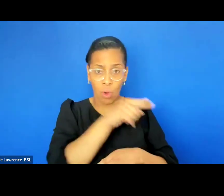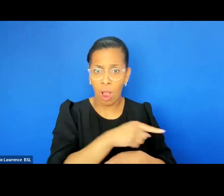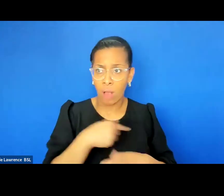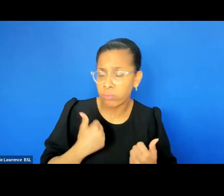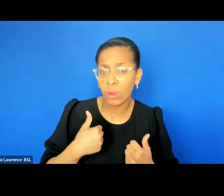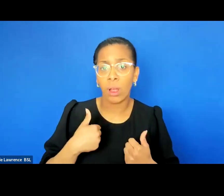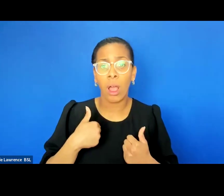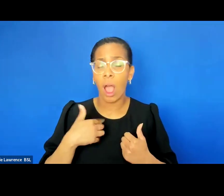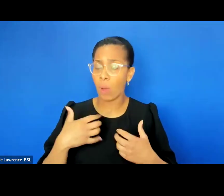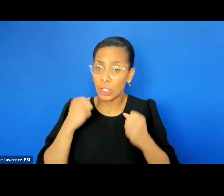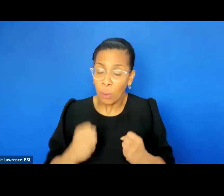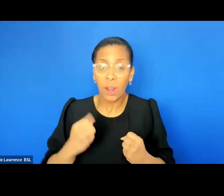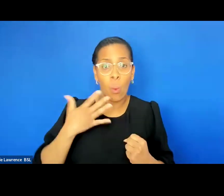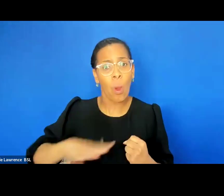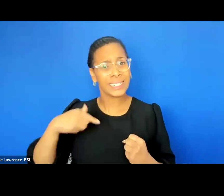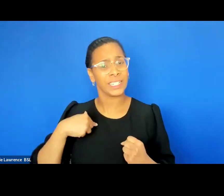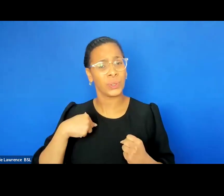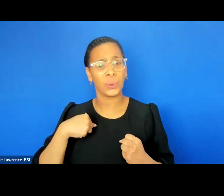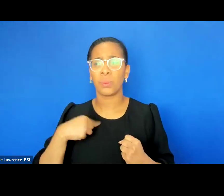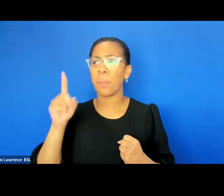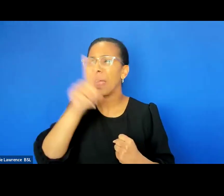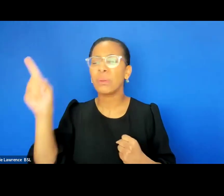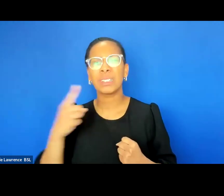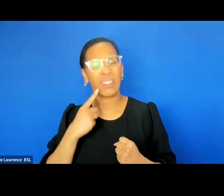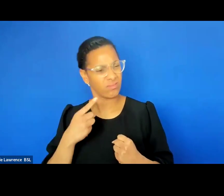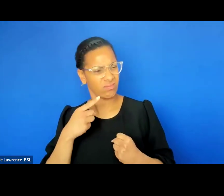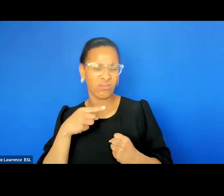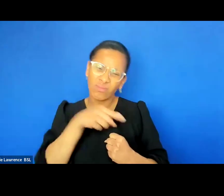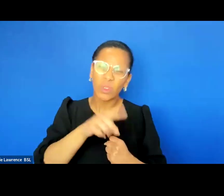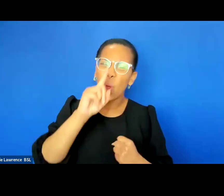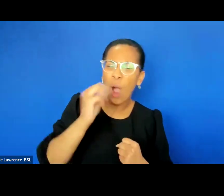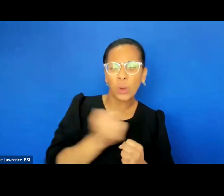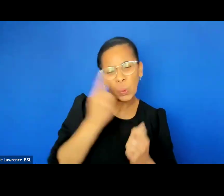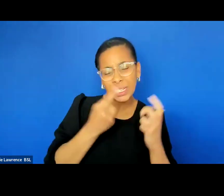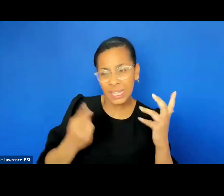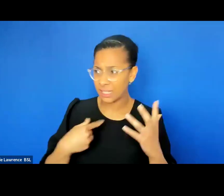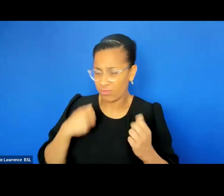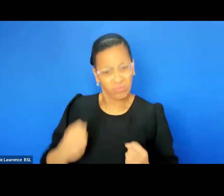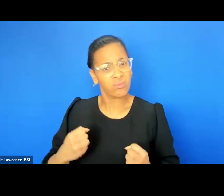decided what I could and could not do. That little fiery six years old, full of passion, who believed that she could make